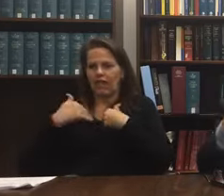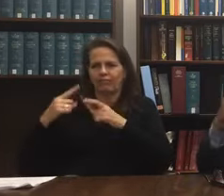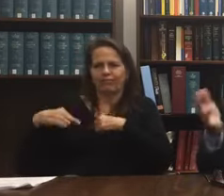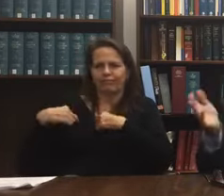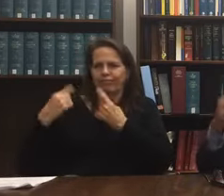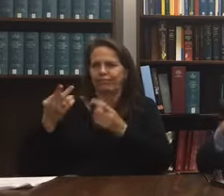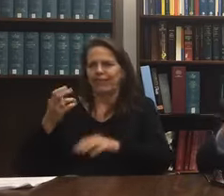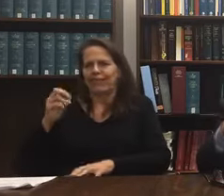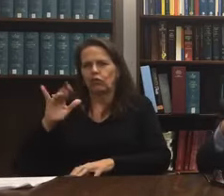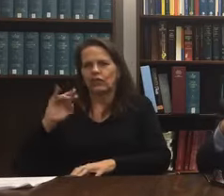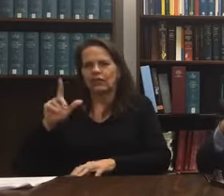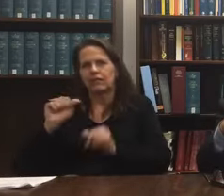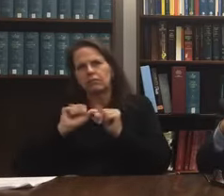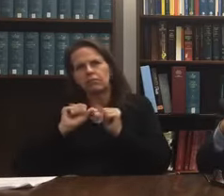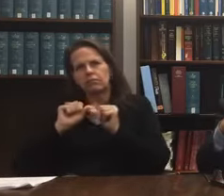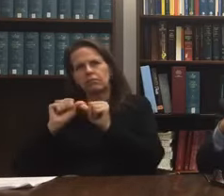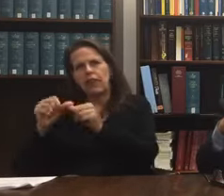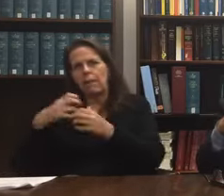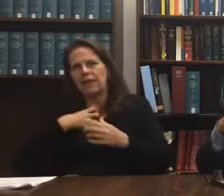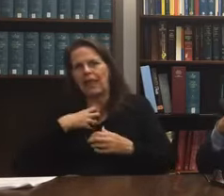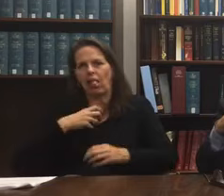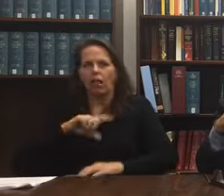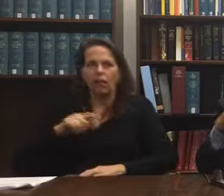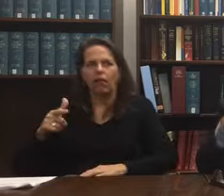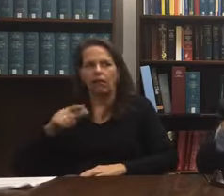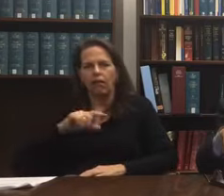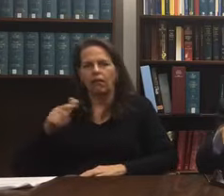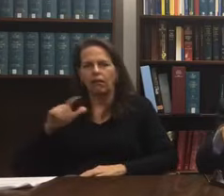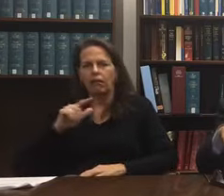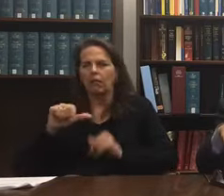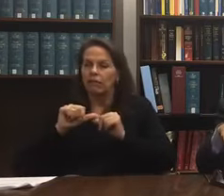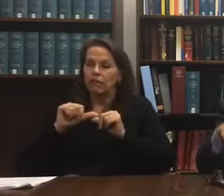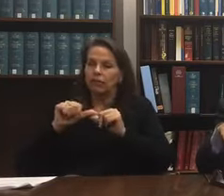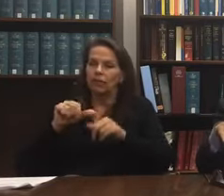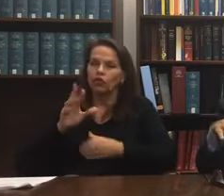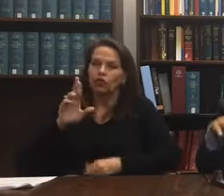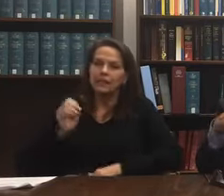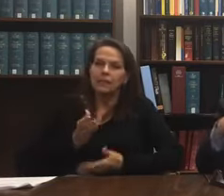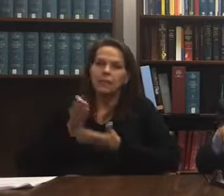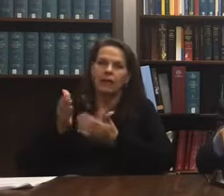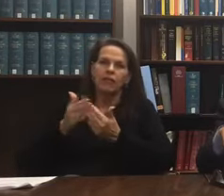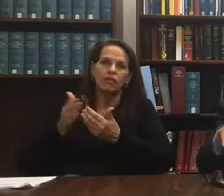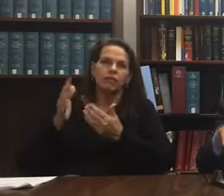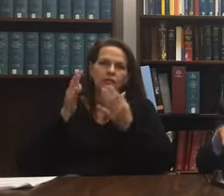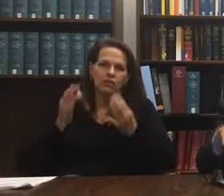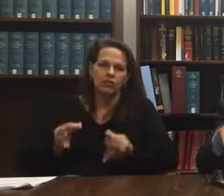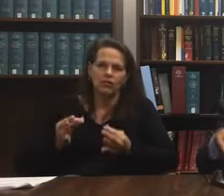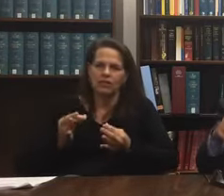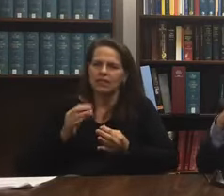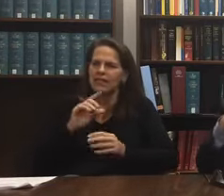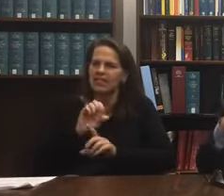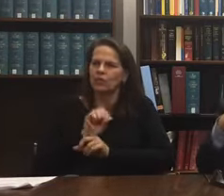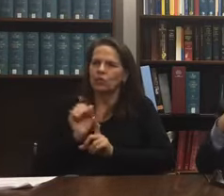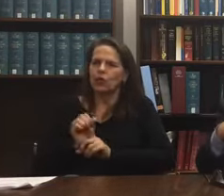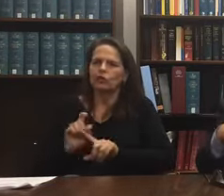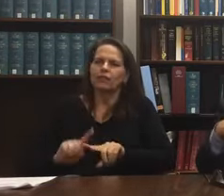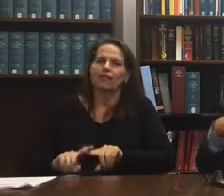or the appeal process go on so long that when you do resubmit after the decision the condition is completely different and so you don't have to ask for the